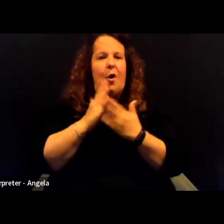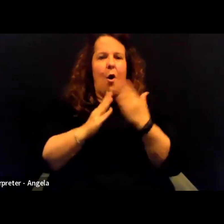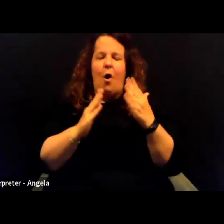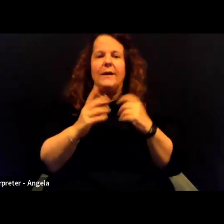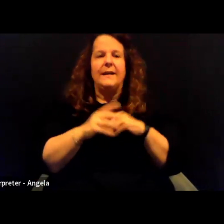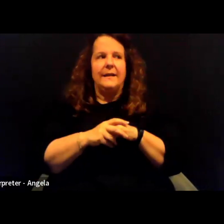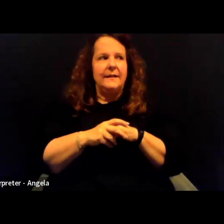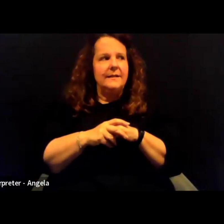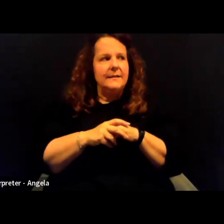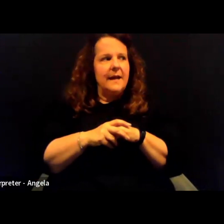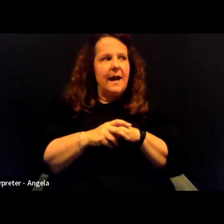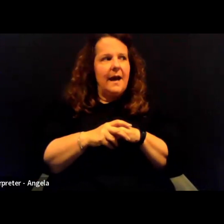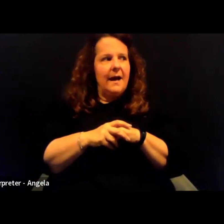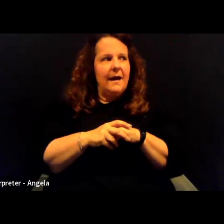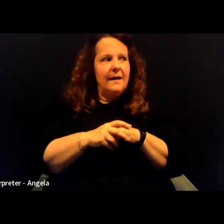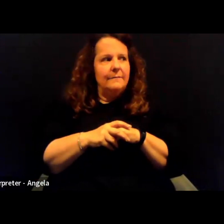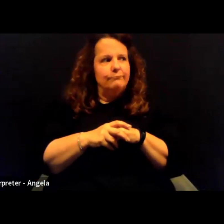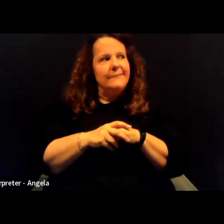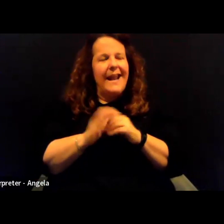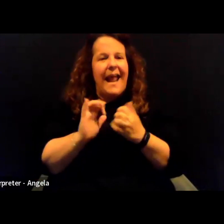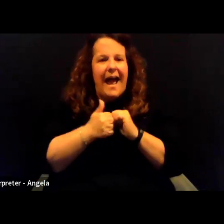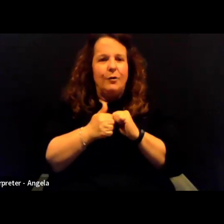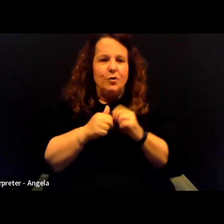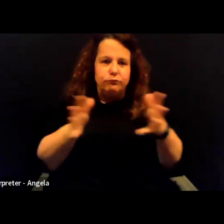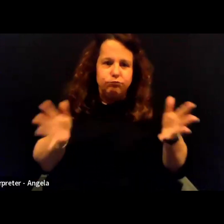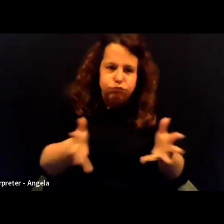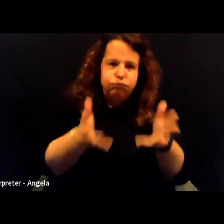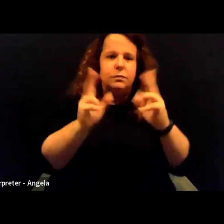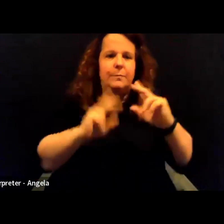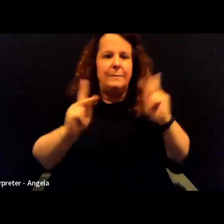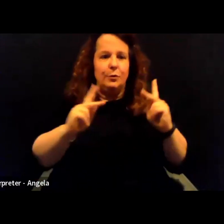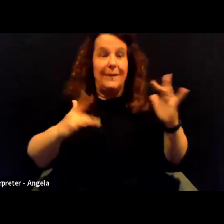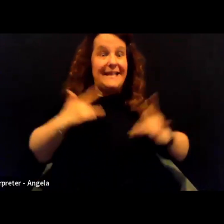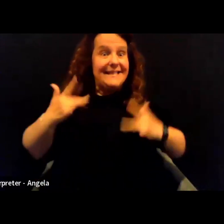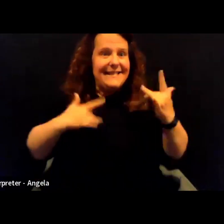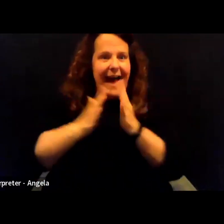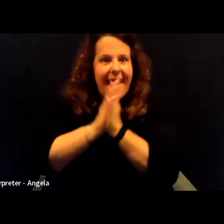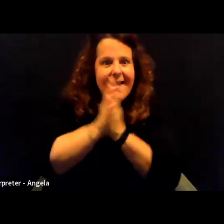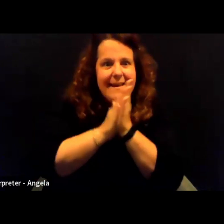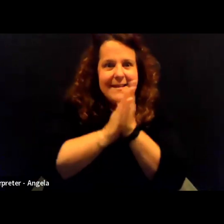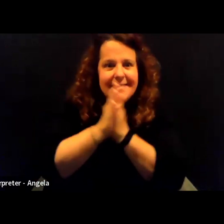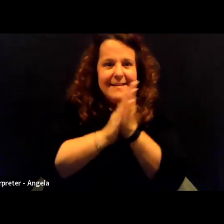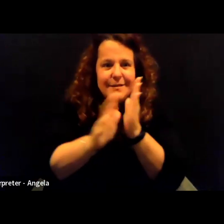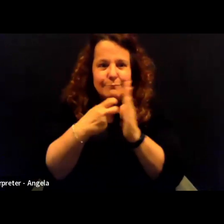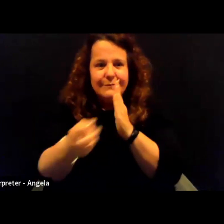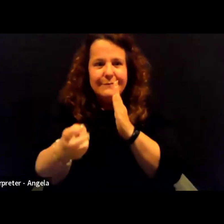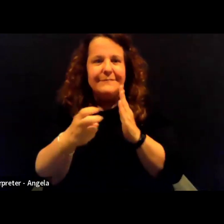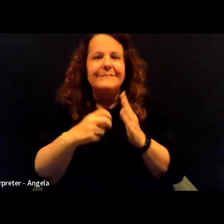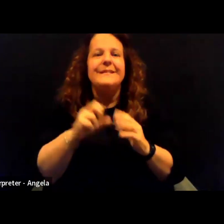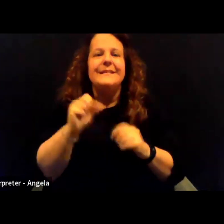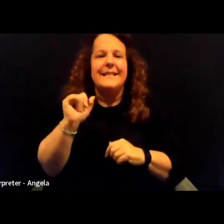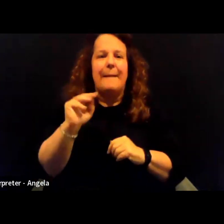and getting people excited about STEM. And gus, to use you as an example, you know,